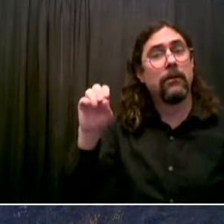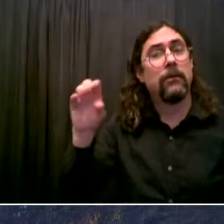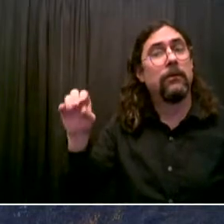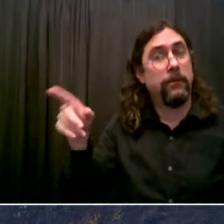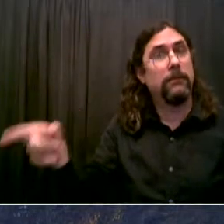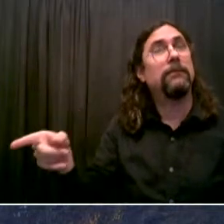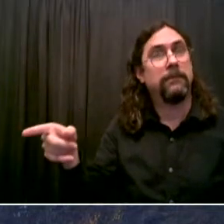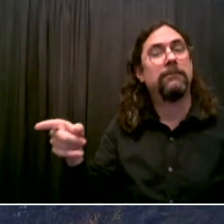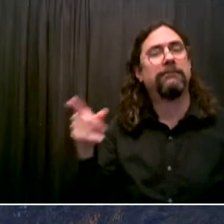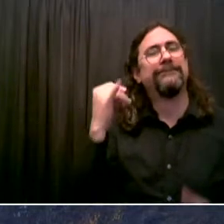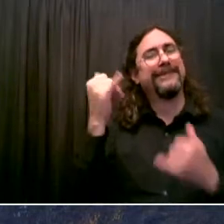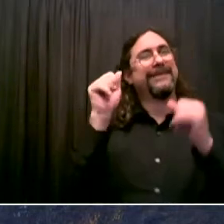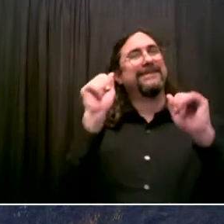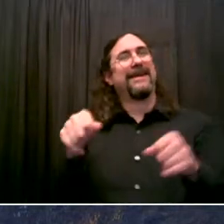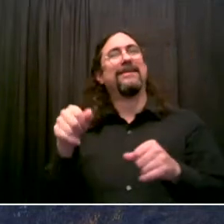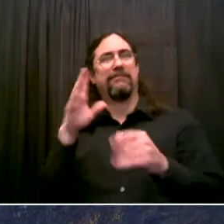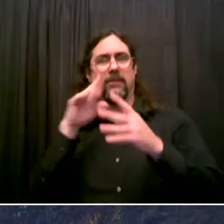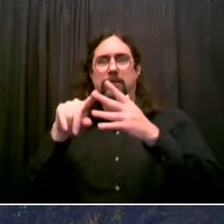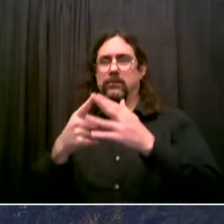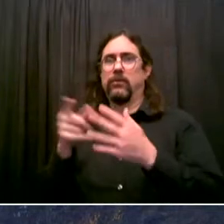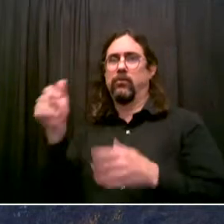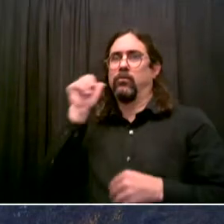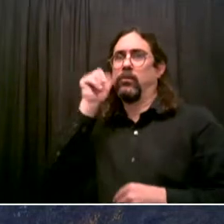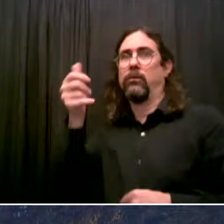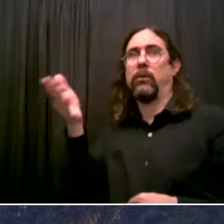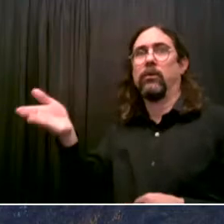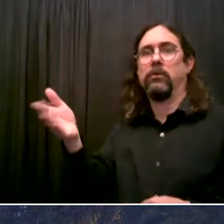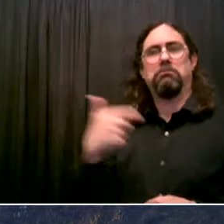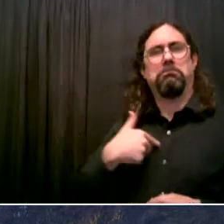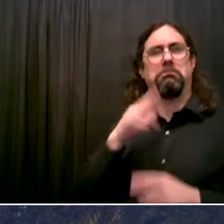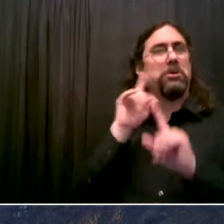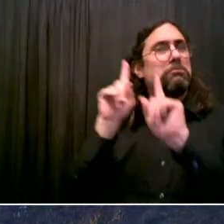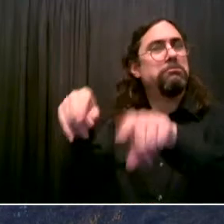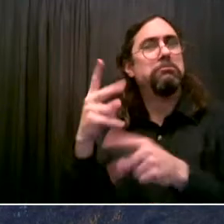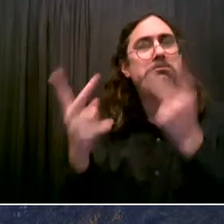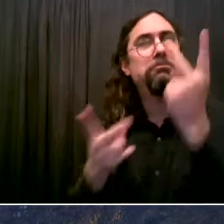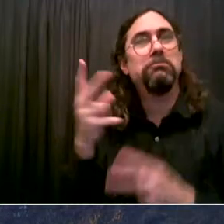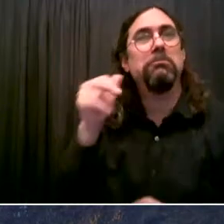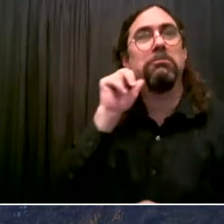THEN ON FRIDAY, THE BRONX ZOO